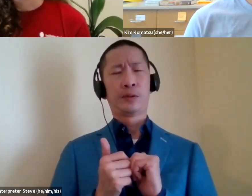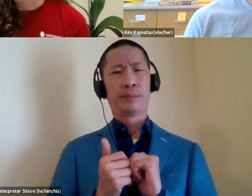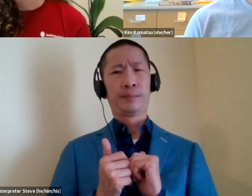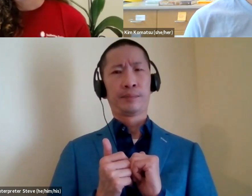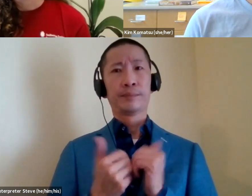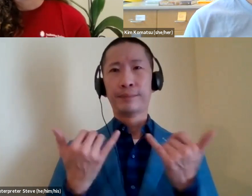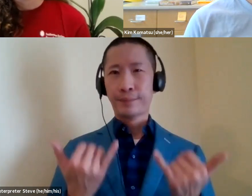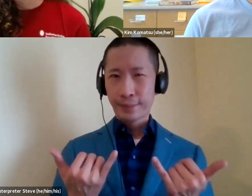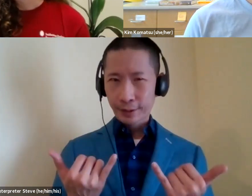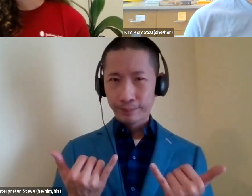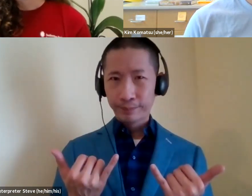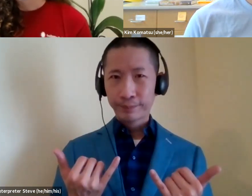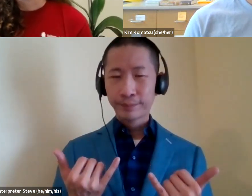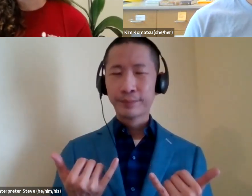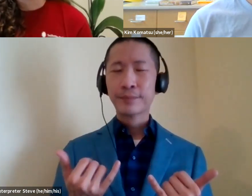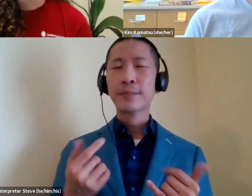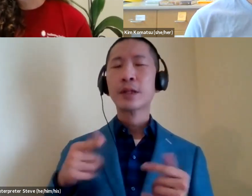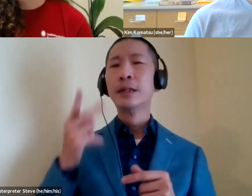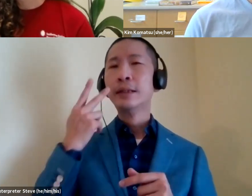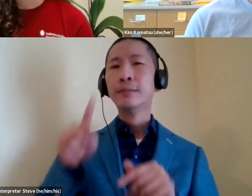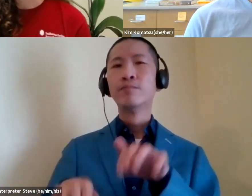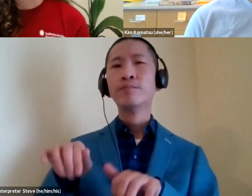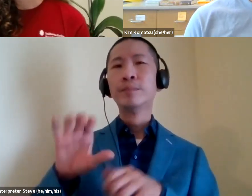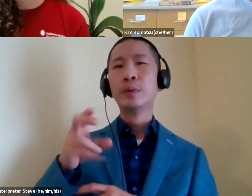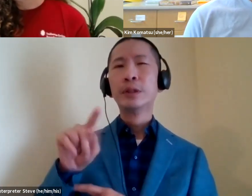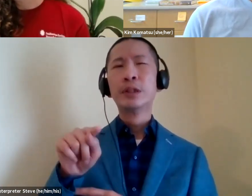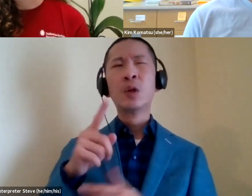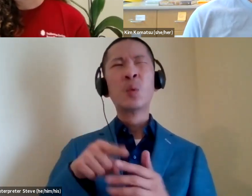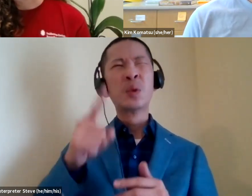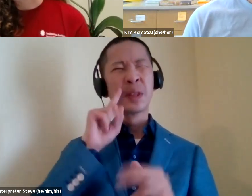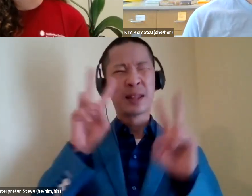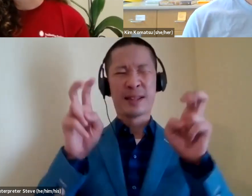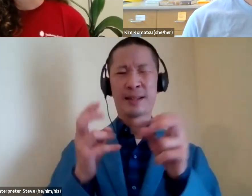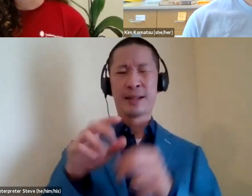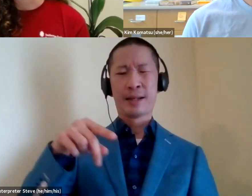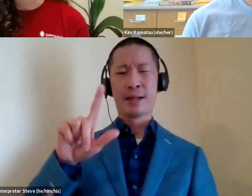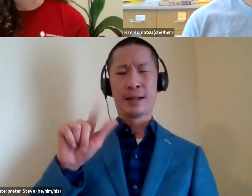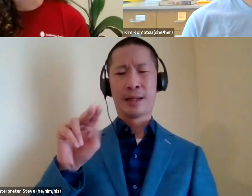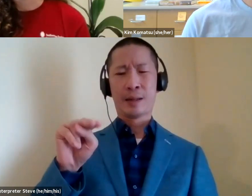Emily Borger: Now, let's get in the chat, what do you think plant defenses mean or defenses in general?